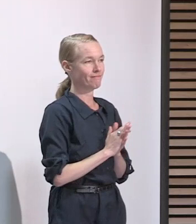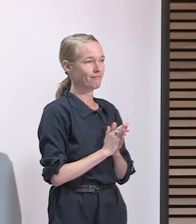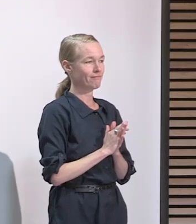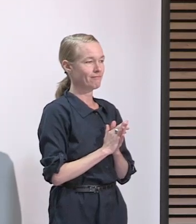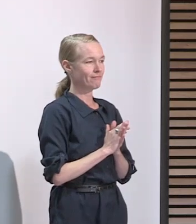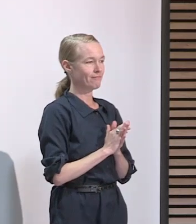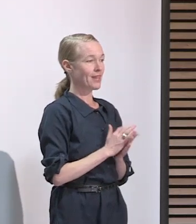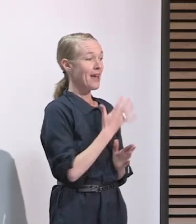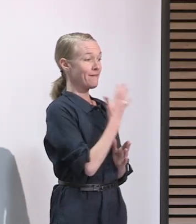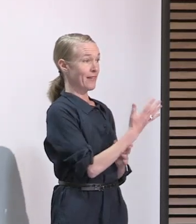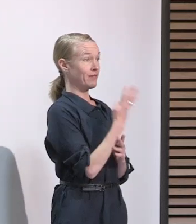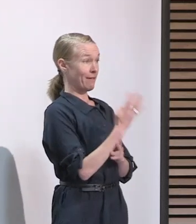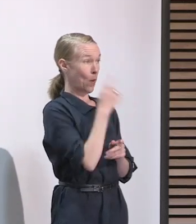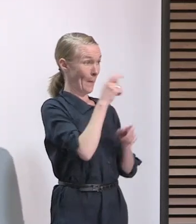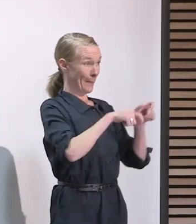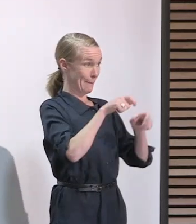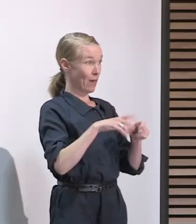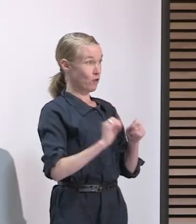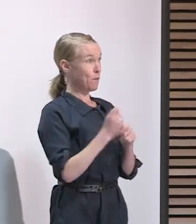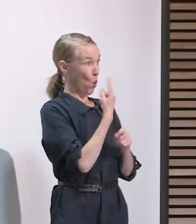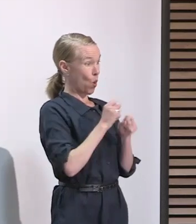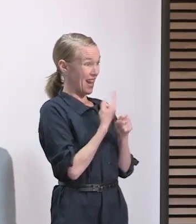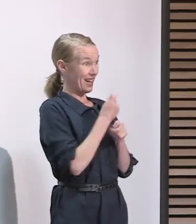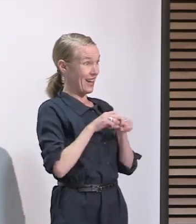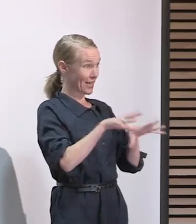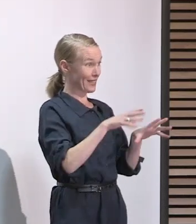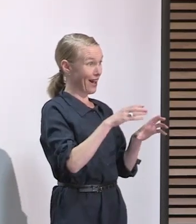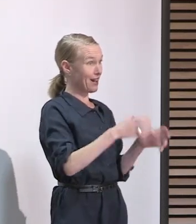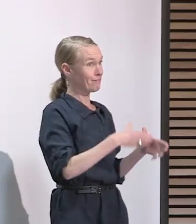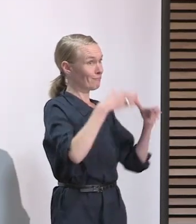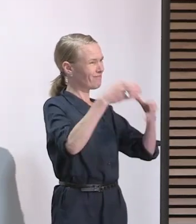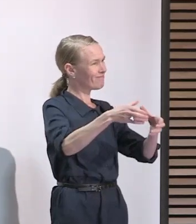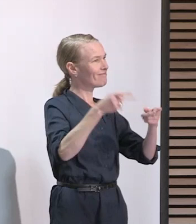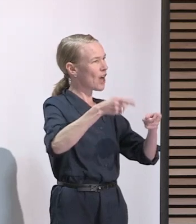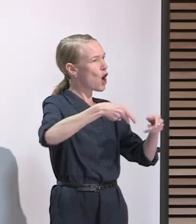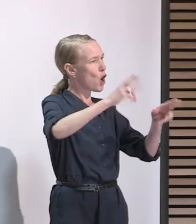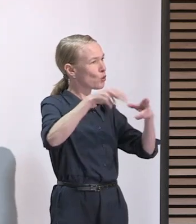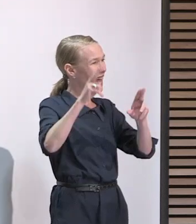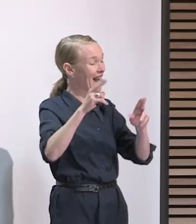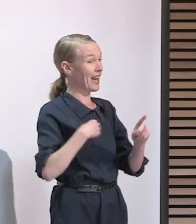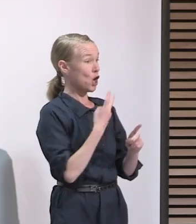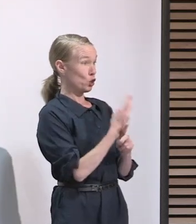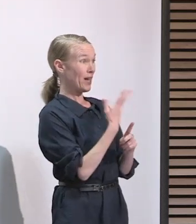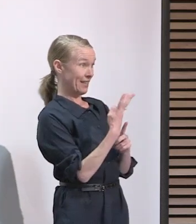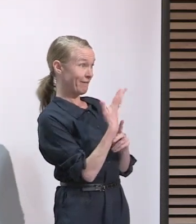website. So, to date, 54 people linked to the cluster have been moved into